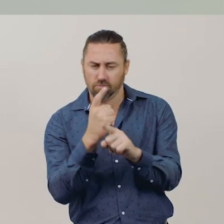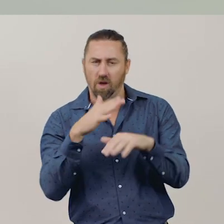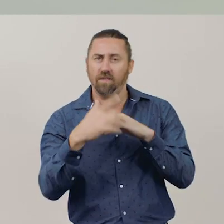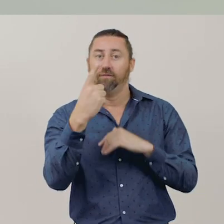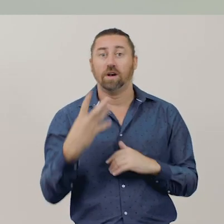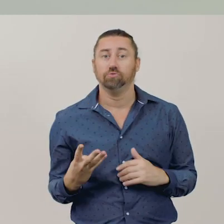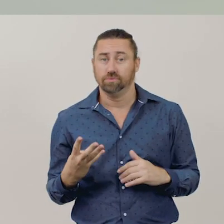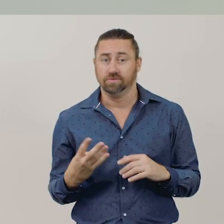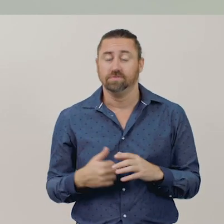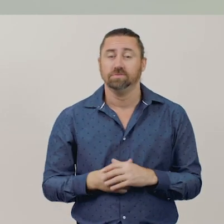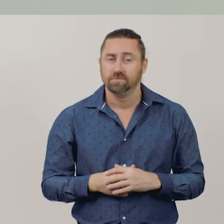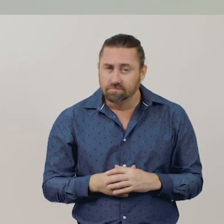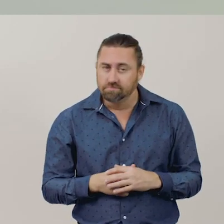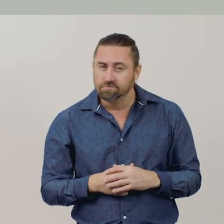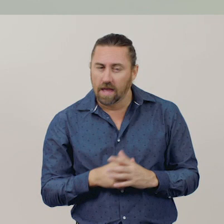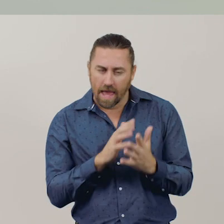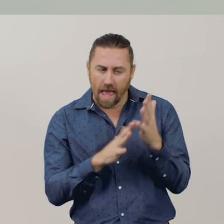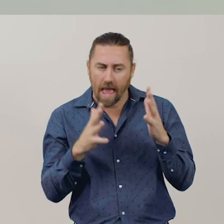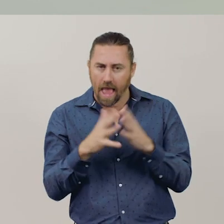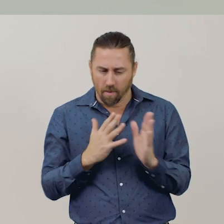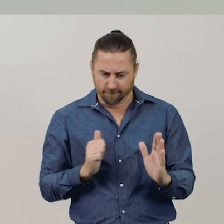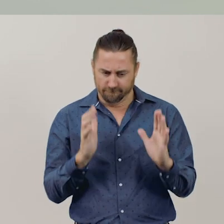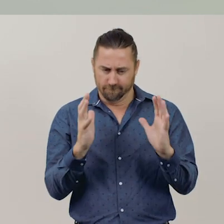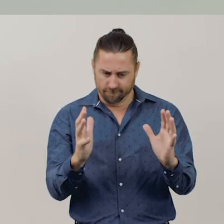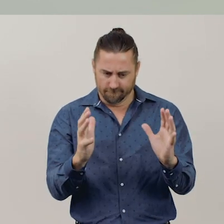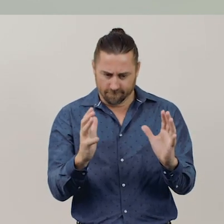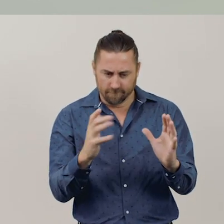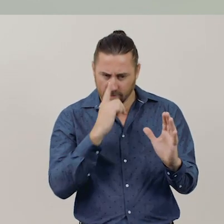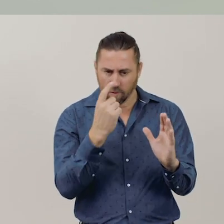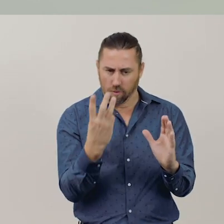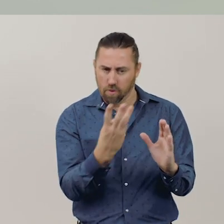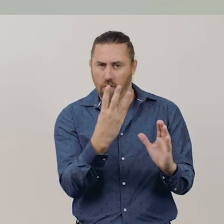We will learn about sharing a collection into three equal parts or thirds,